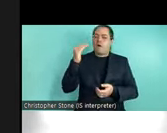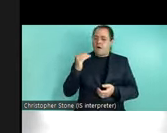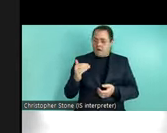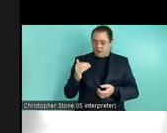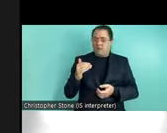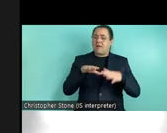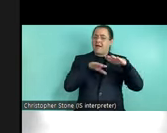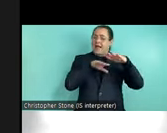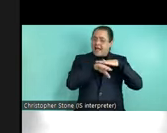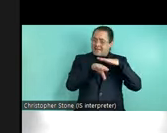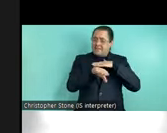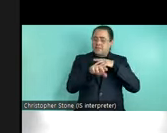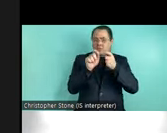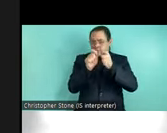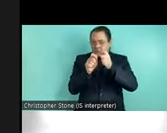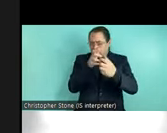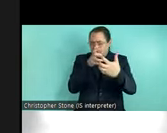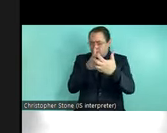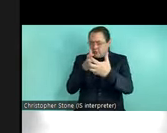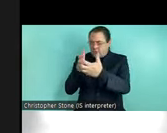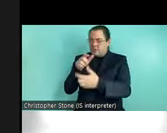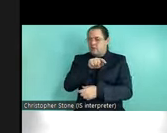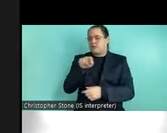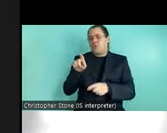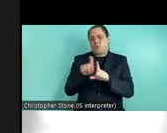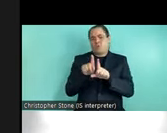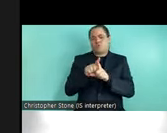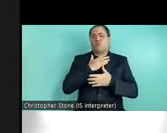and accommodation. So, all across our sites in West Africa.